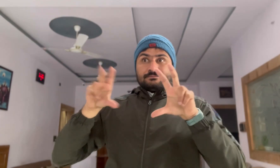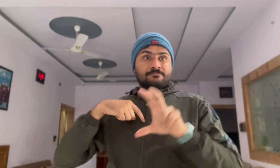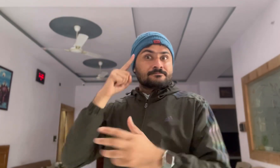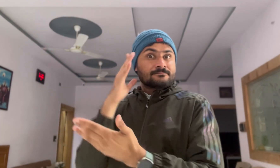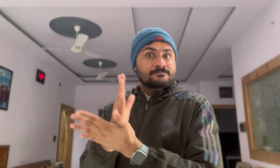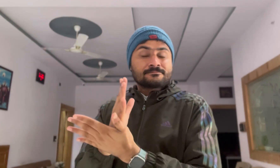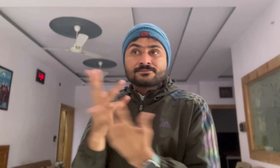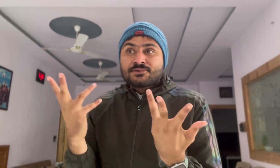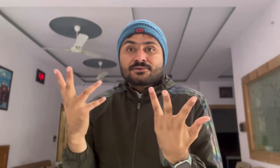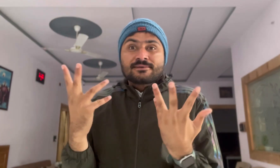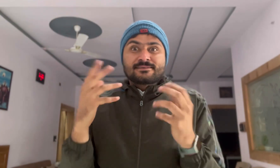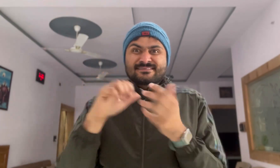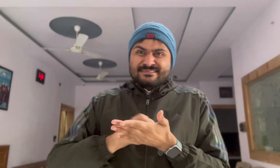Surprise